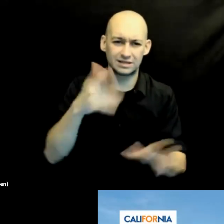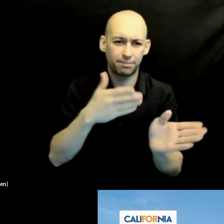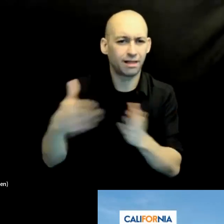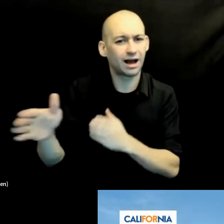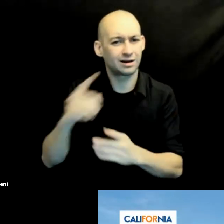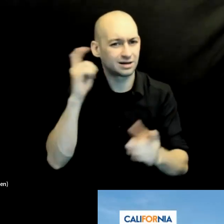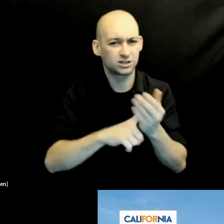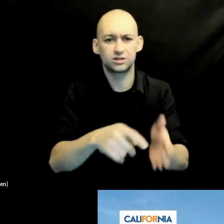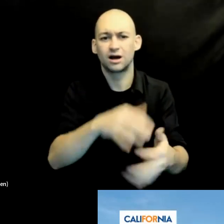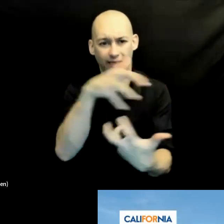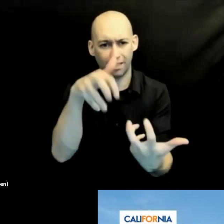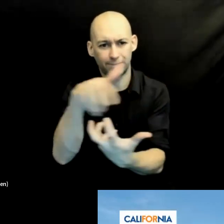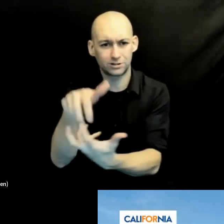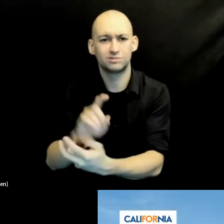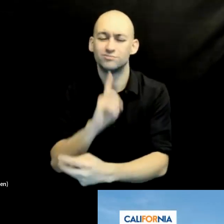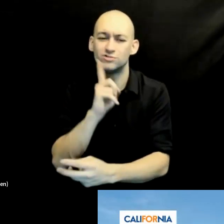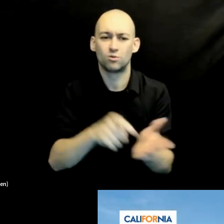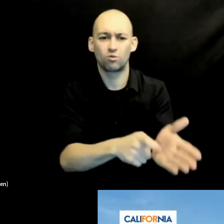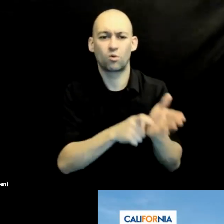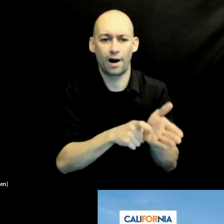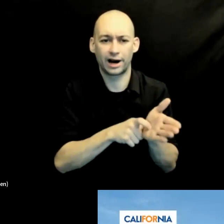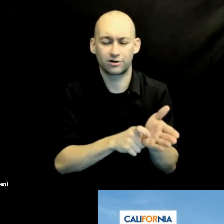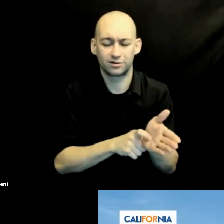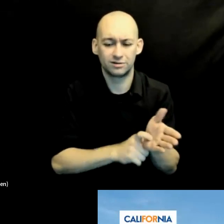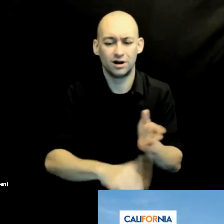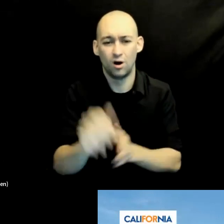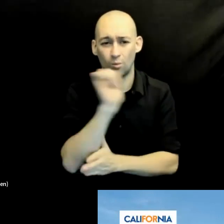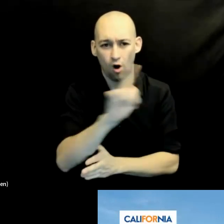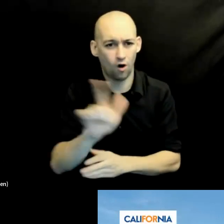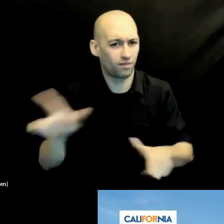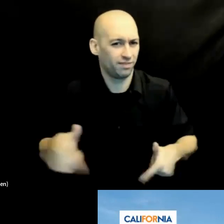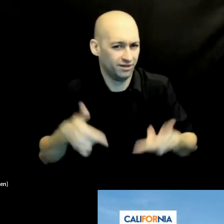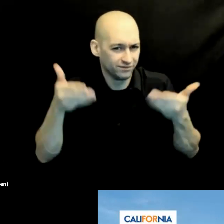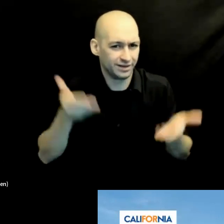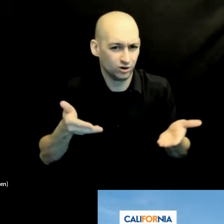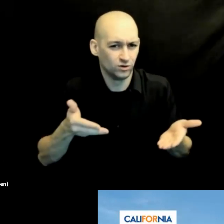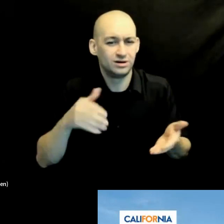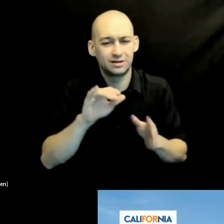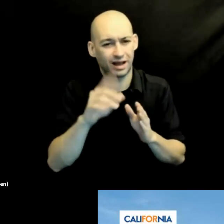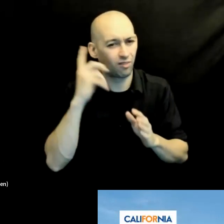required. I think given that we're all residents of the State, you know it's you know. I think we